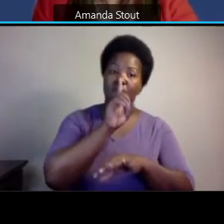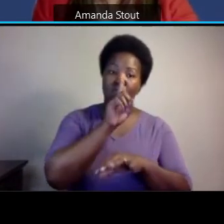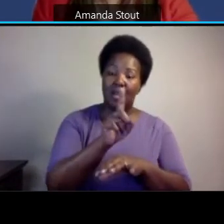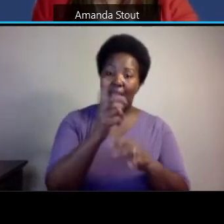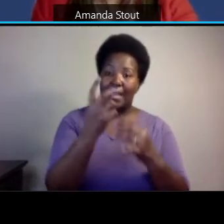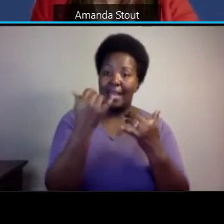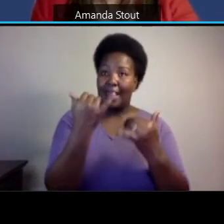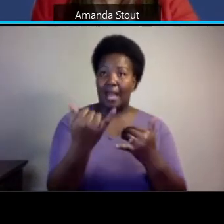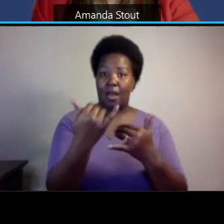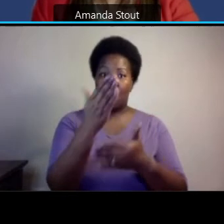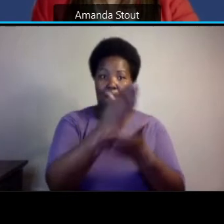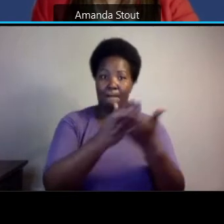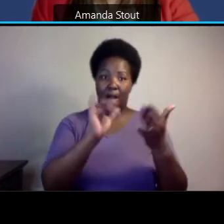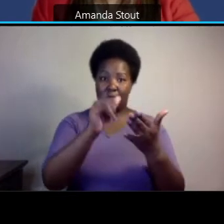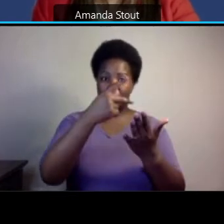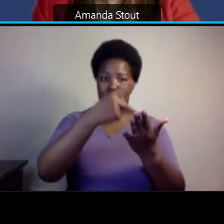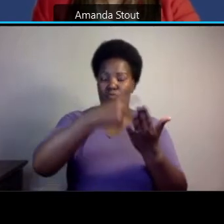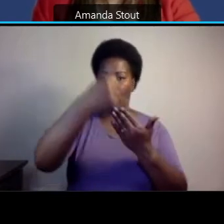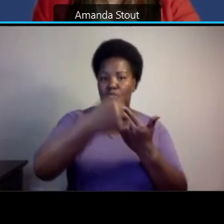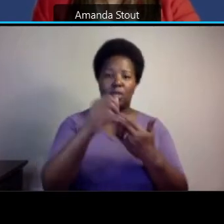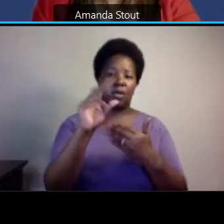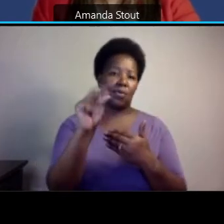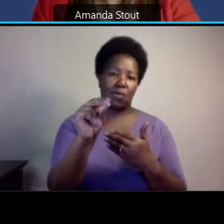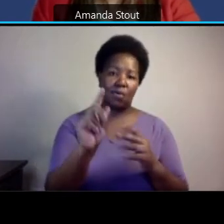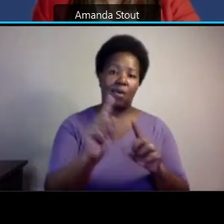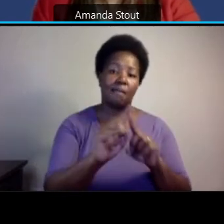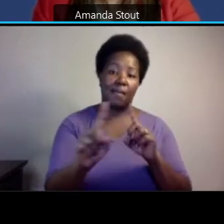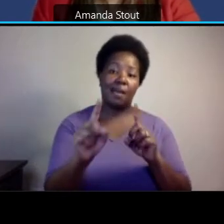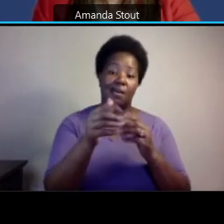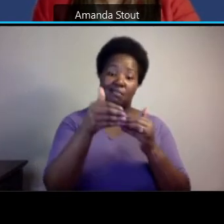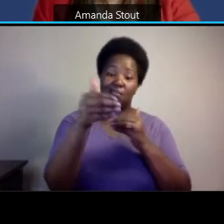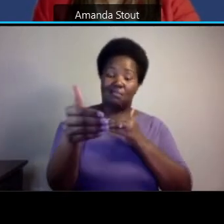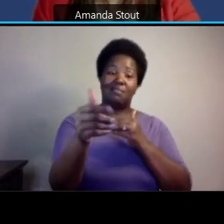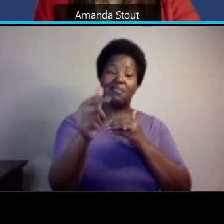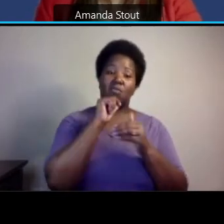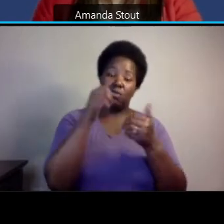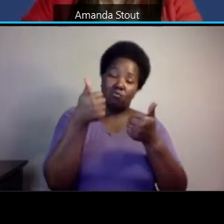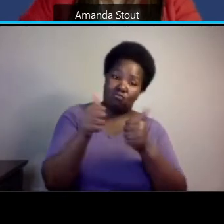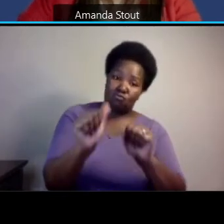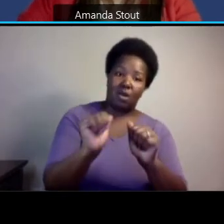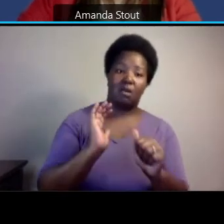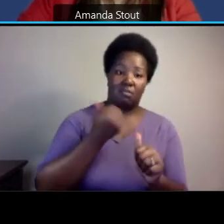project but potentially as part of ddot's larger efforts uh we could look at additional locations